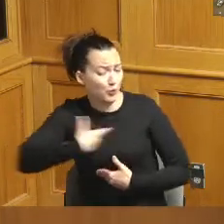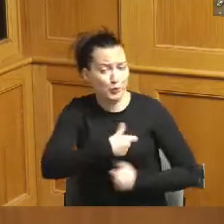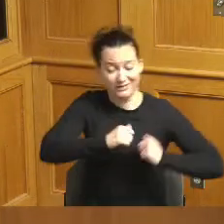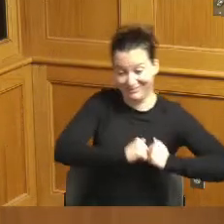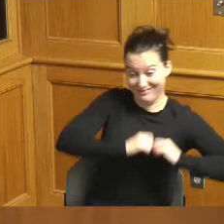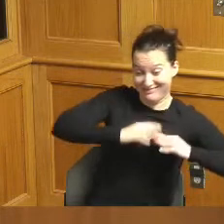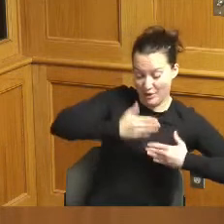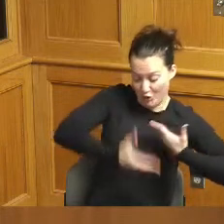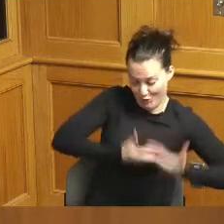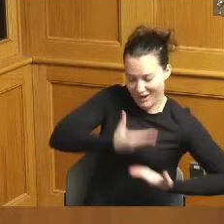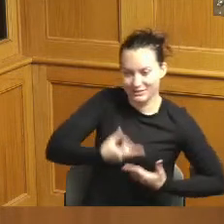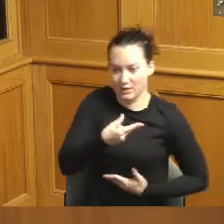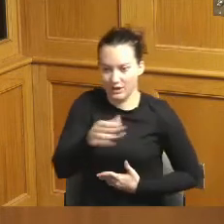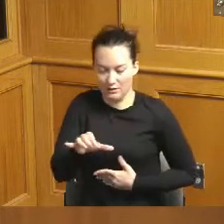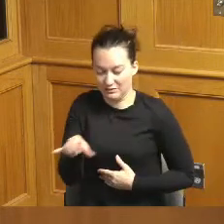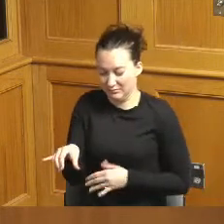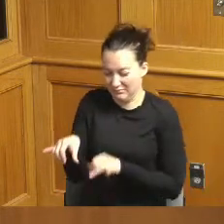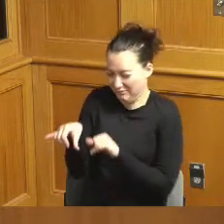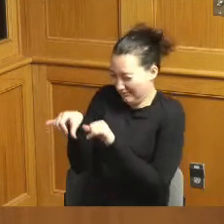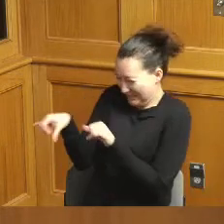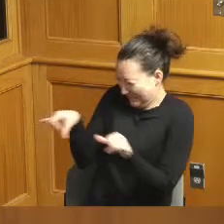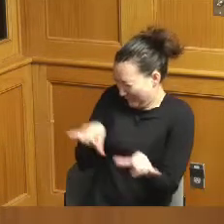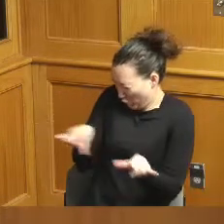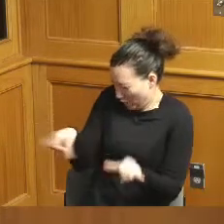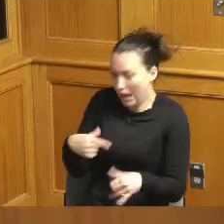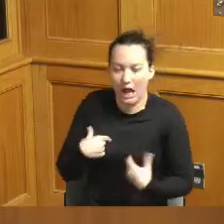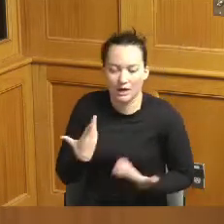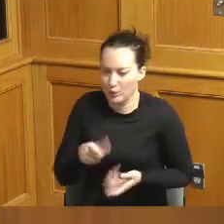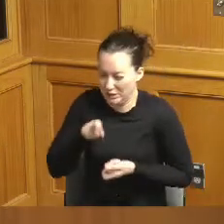process in Hamilton County very similar to that I don't want to give too many details because